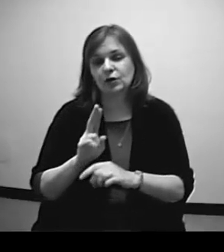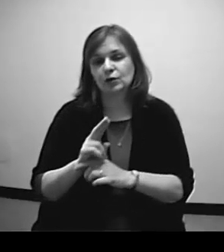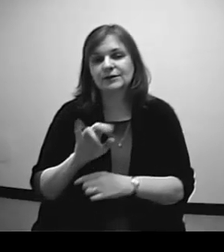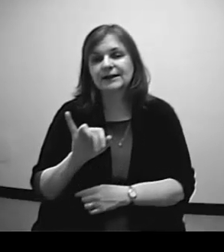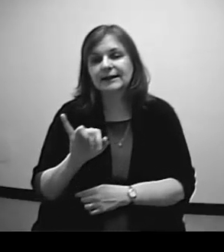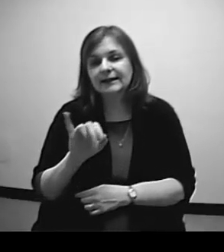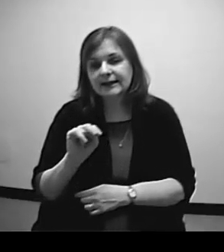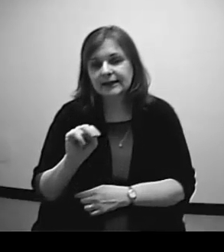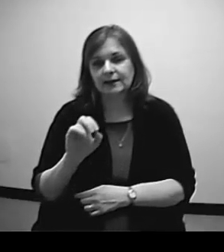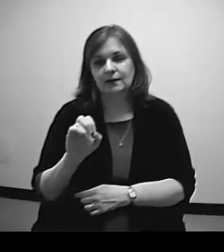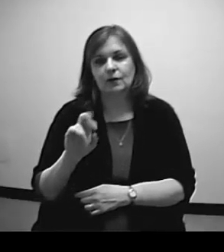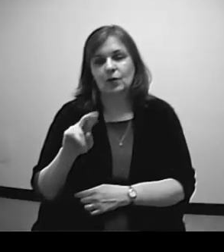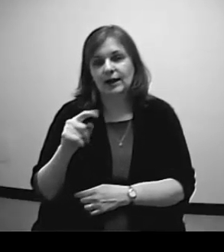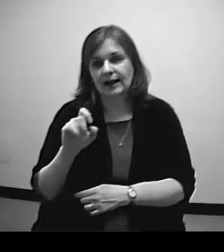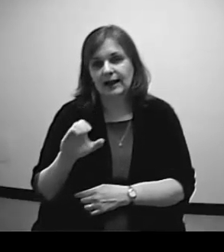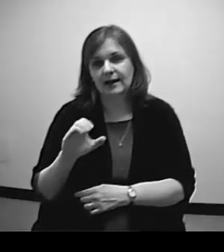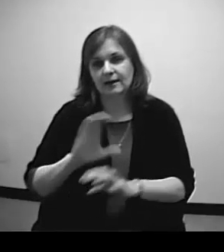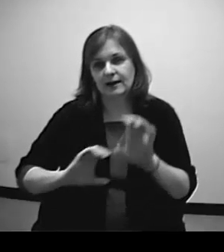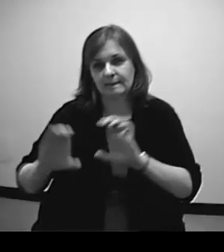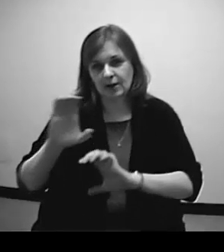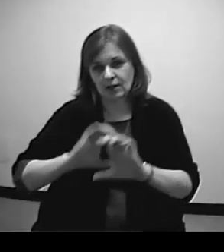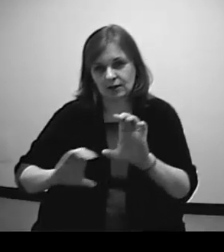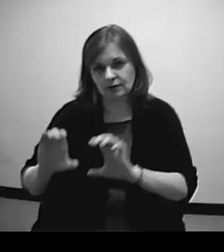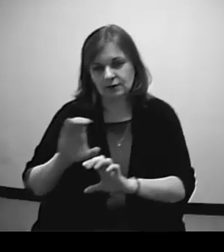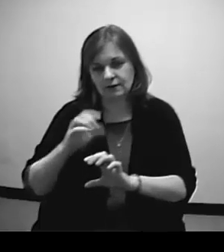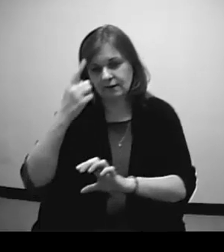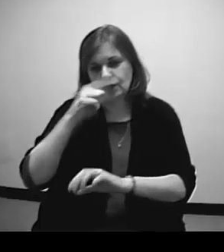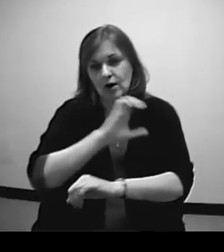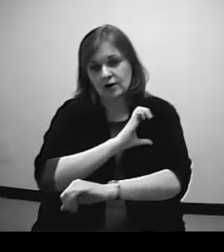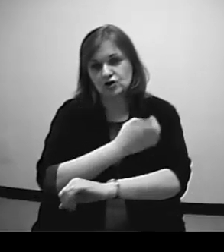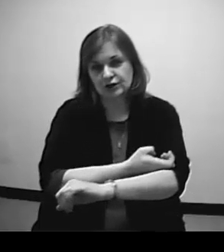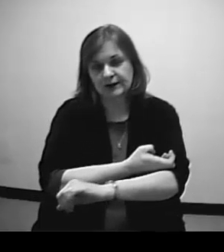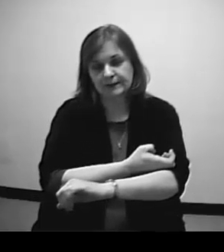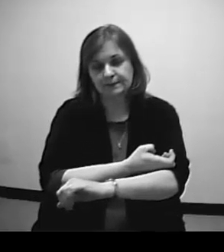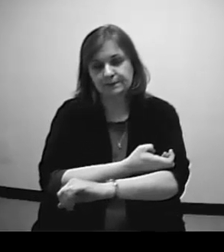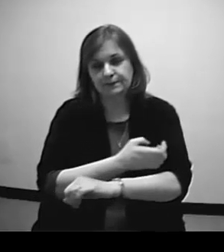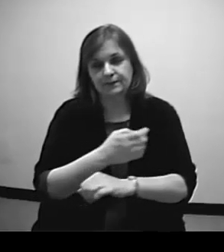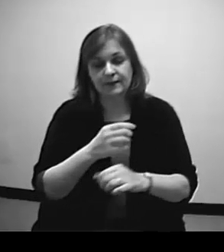indicates they are actually going to use inorganic chemicals as the energy source -